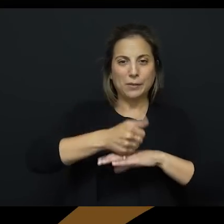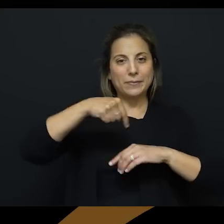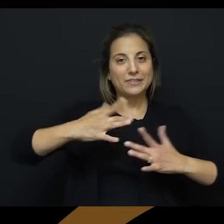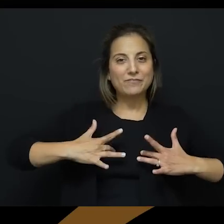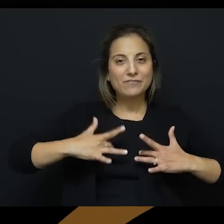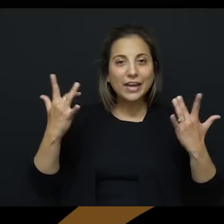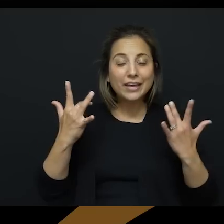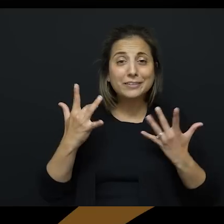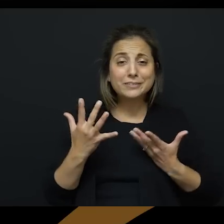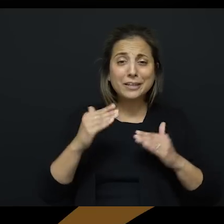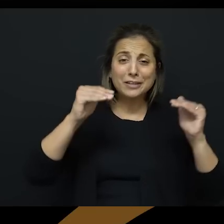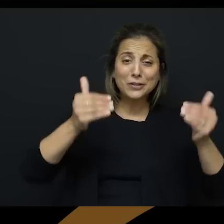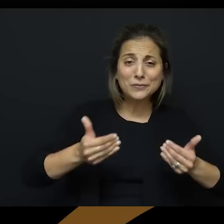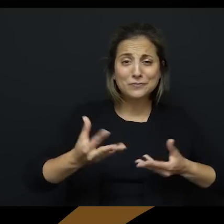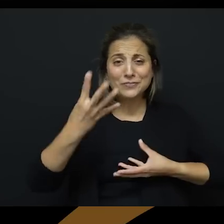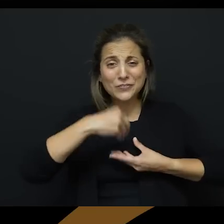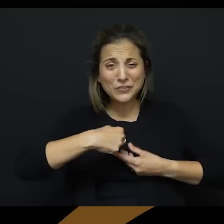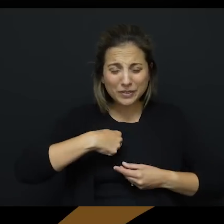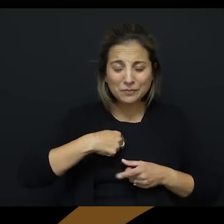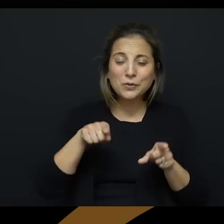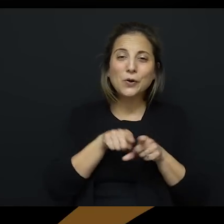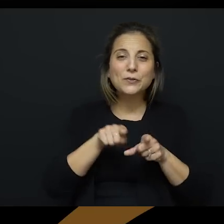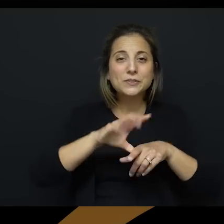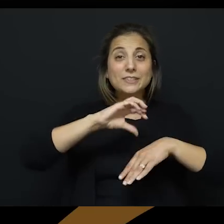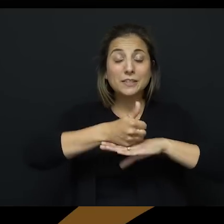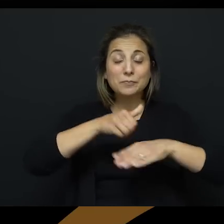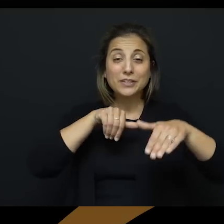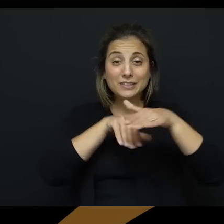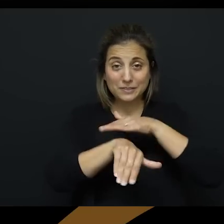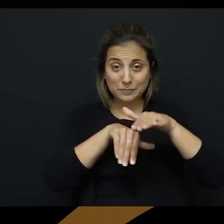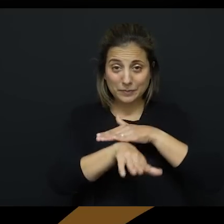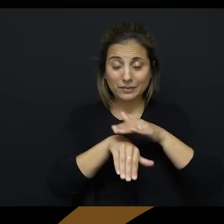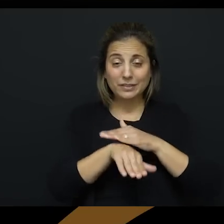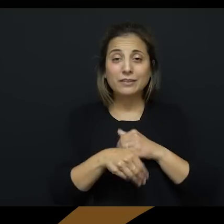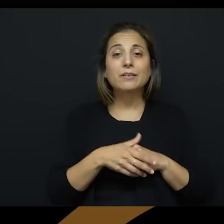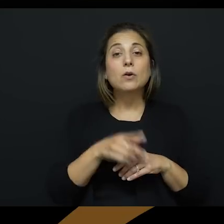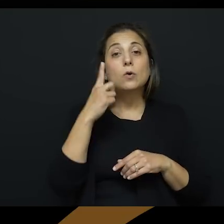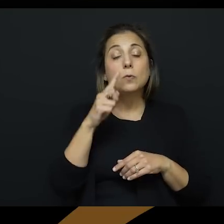and including me, but also for creating accessibility for those who are